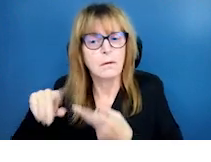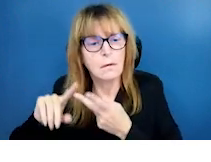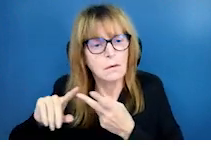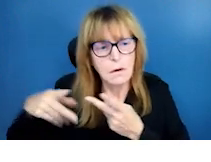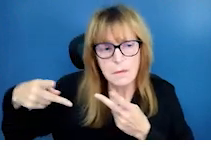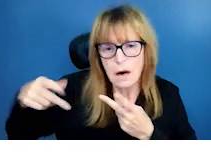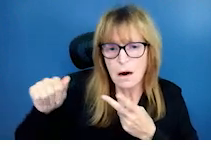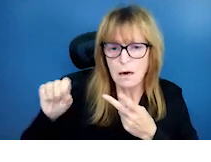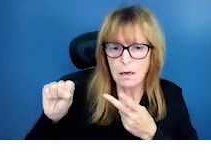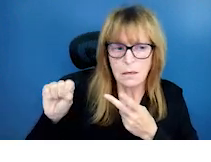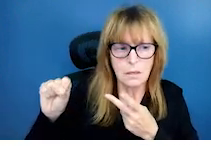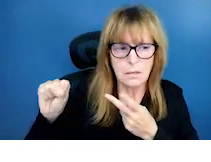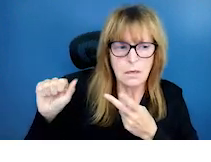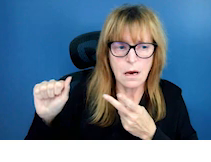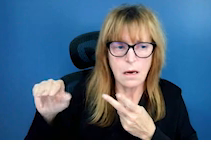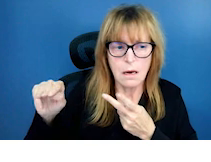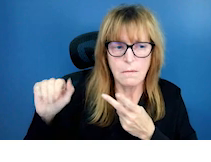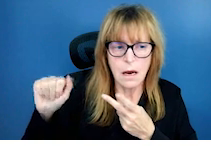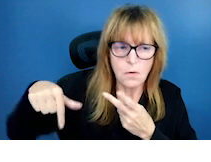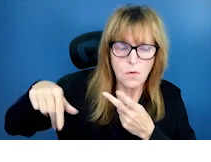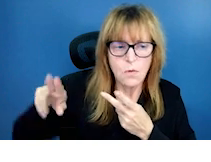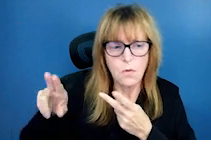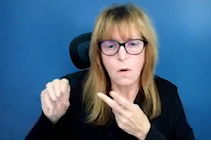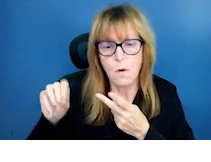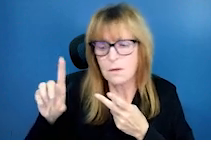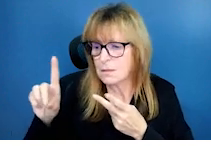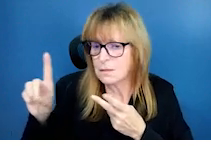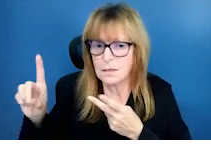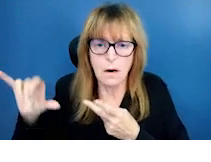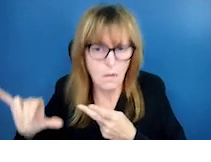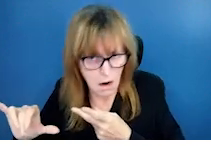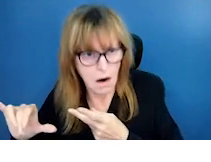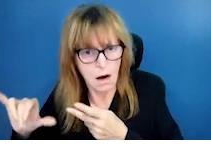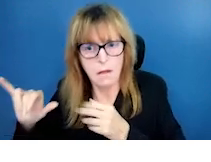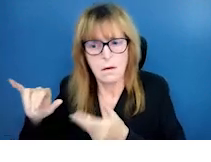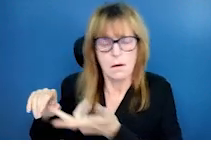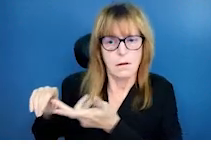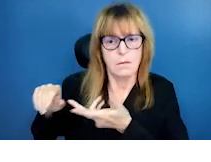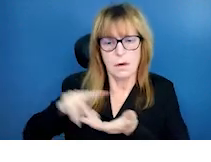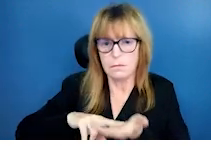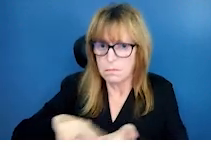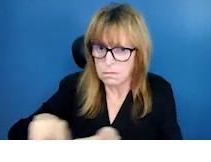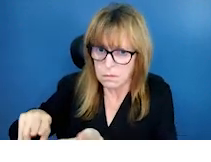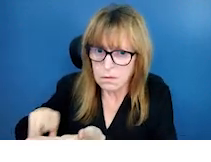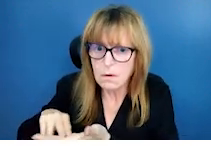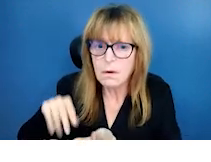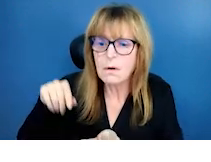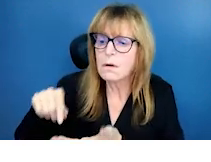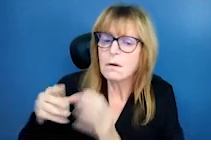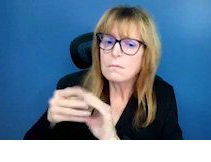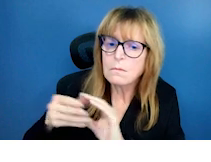recognized Mi'kmaq and Wolastoqiyik [Maliseet] title and established